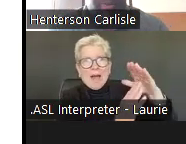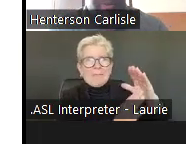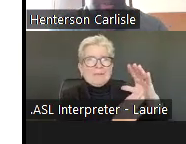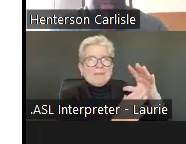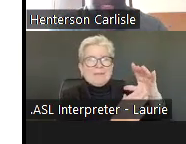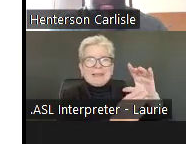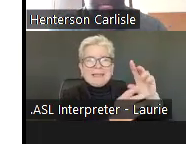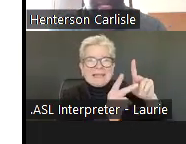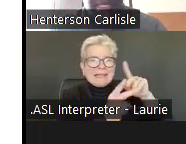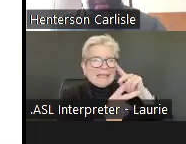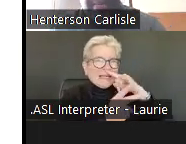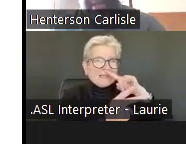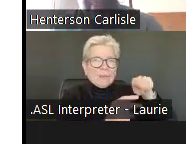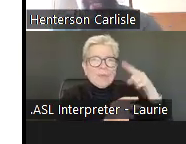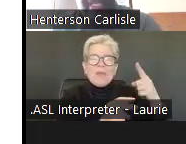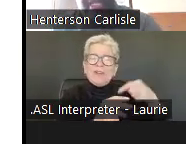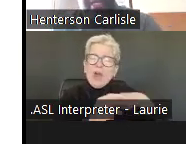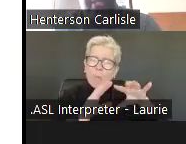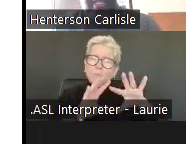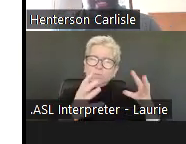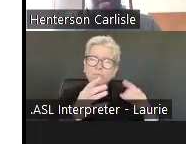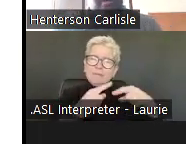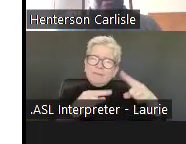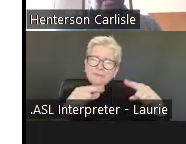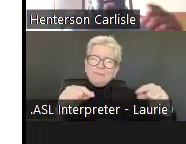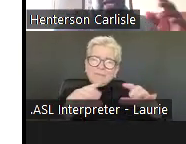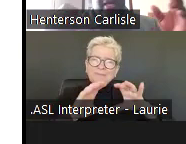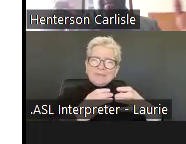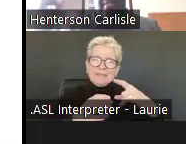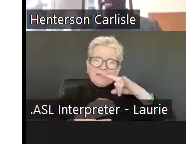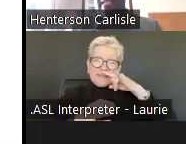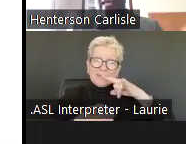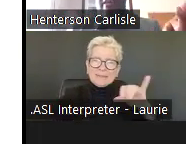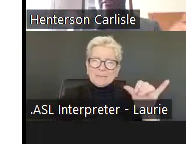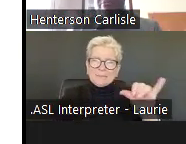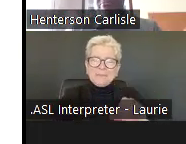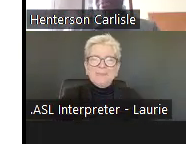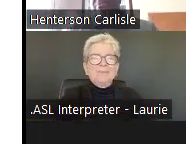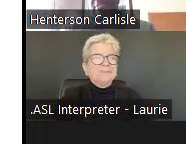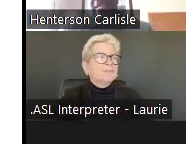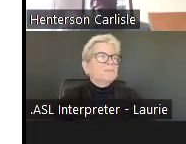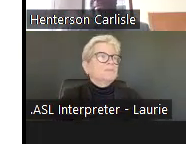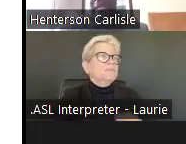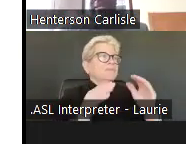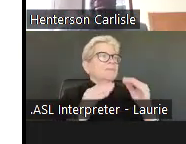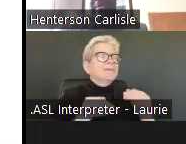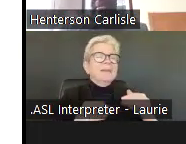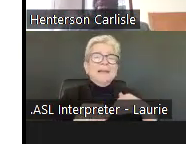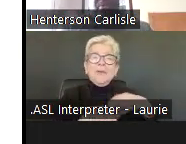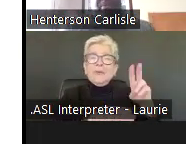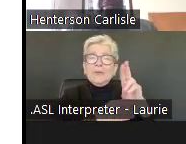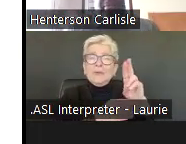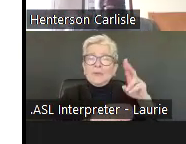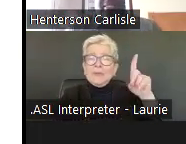group. And then thinking about data - how do you use data to match up a mentor with a mentee?